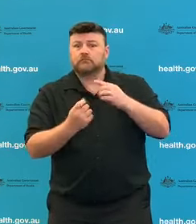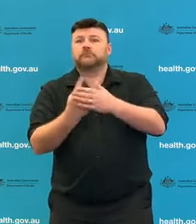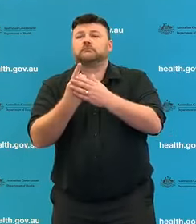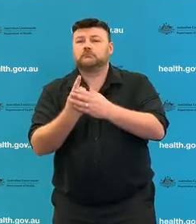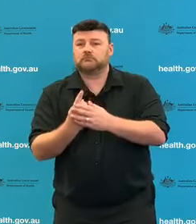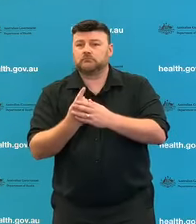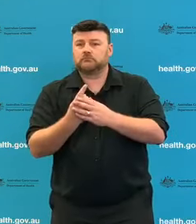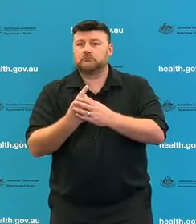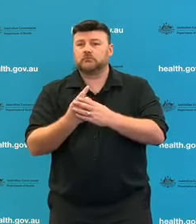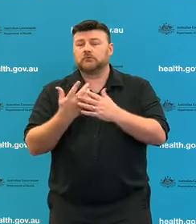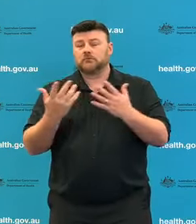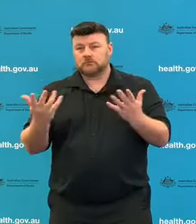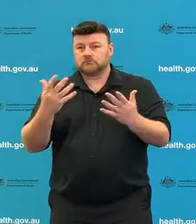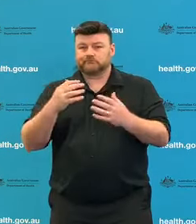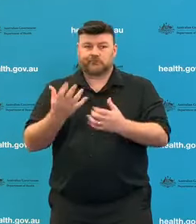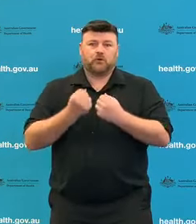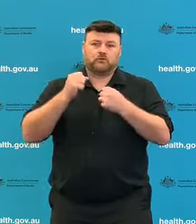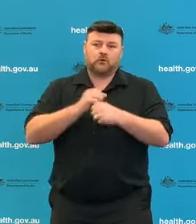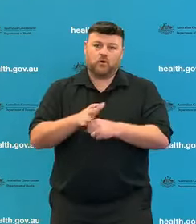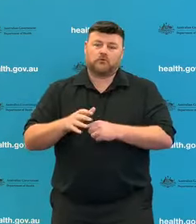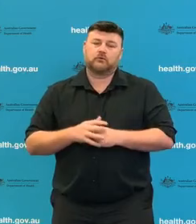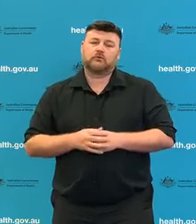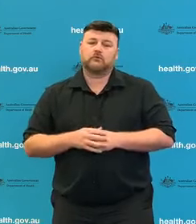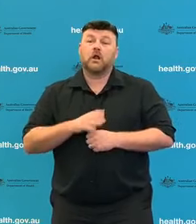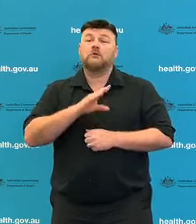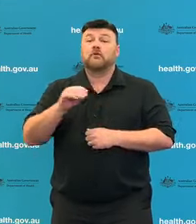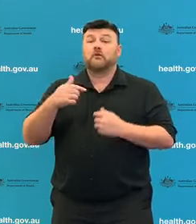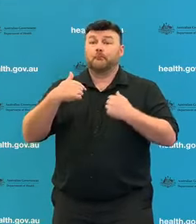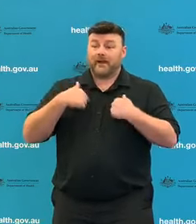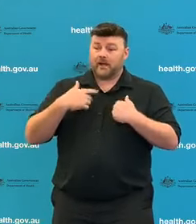I on behalf of the Health Department in the Commonwealth but on